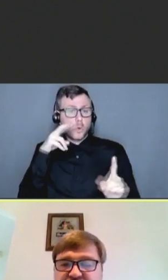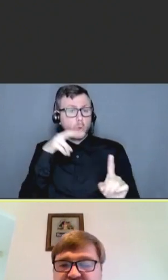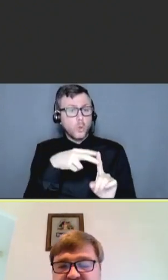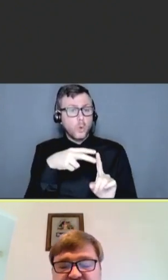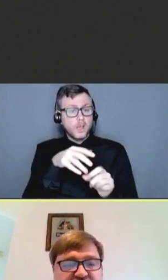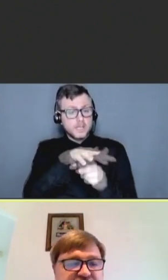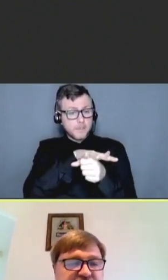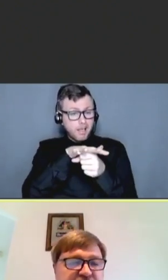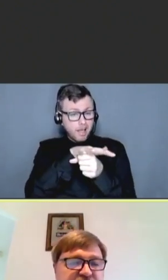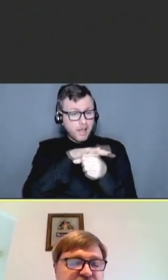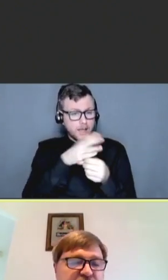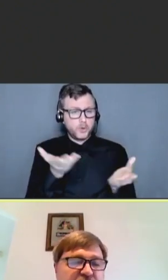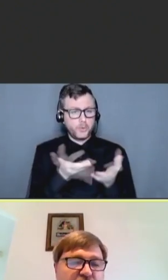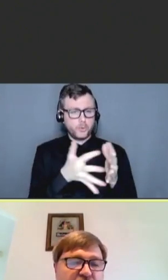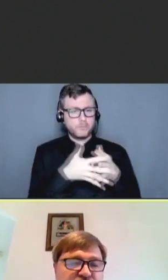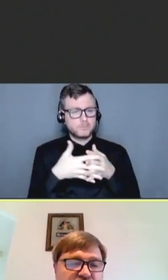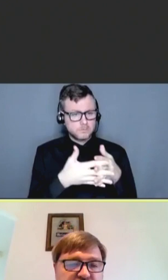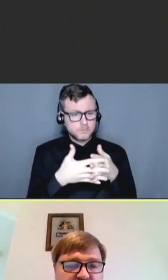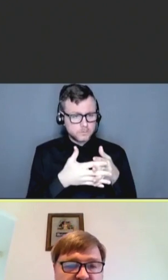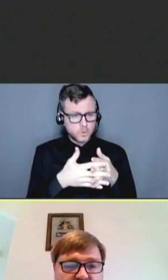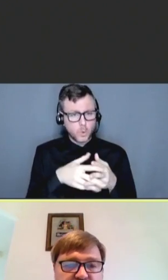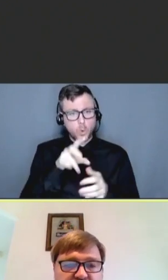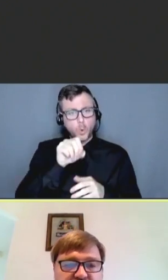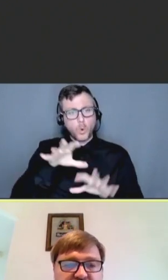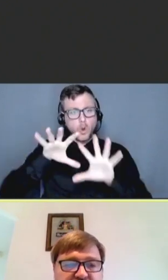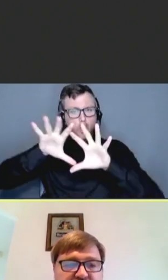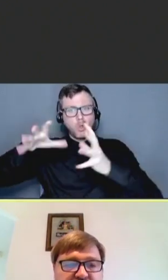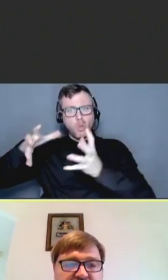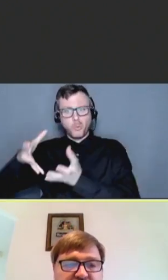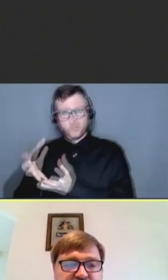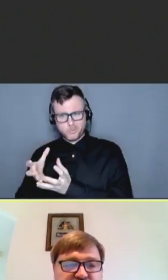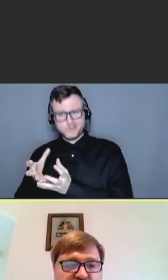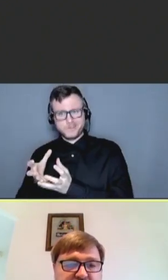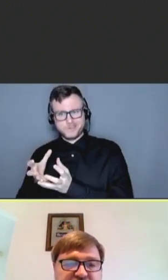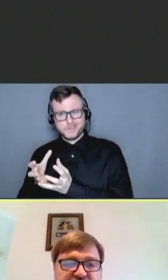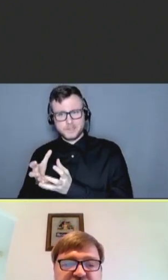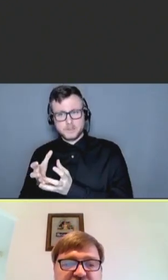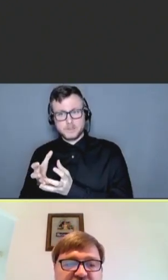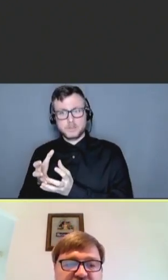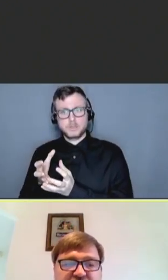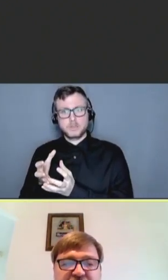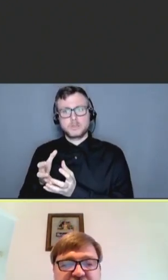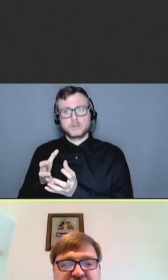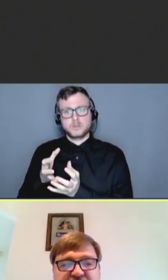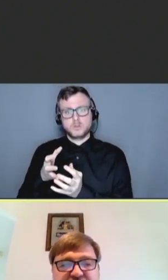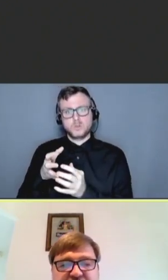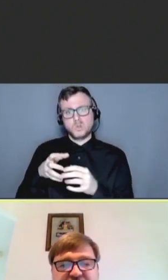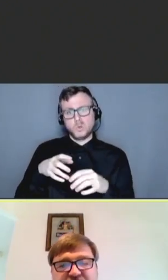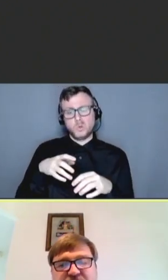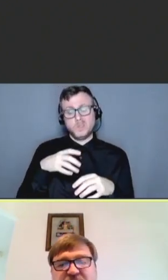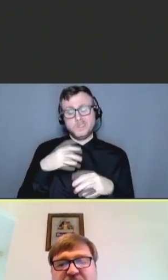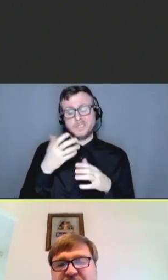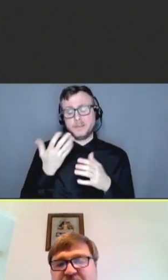in the United States, or if we should look globally. Should we be looking at things like